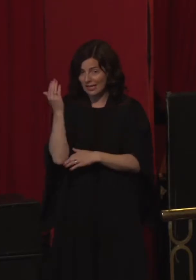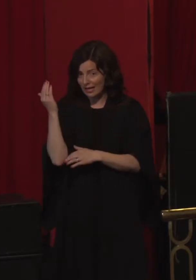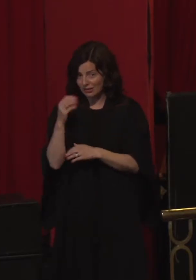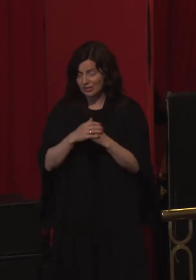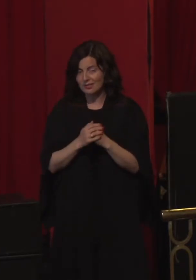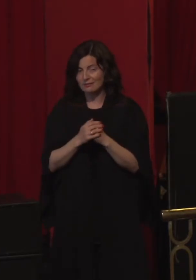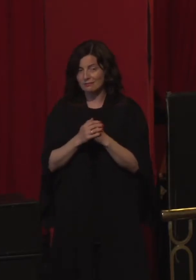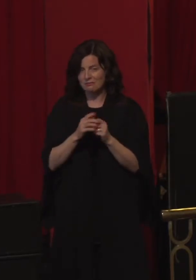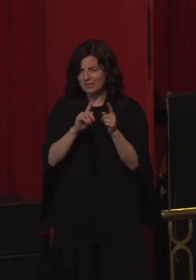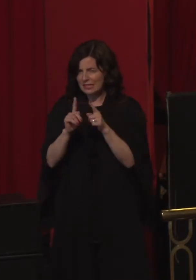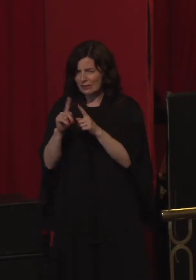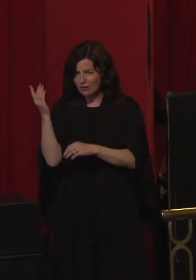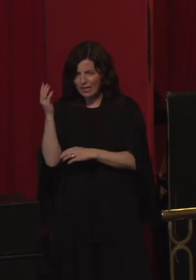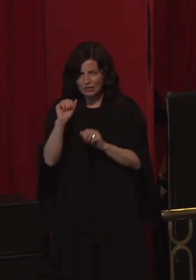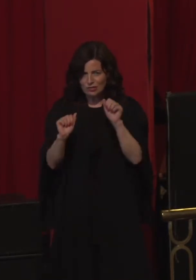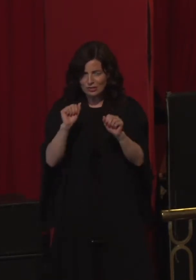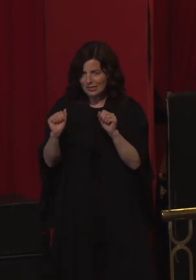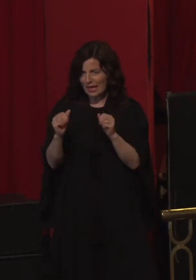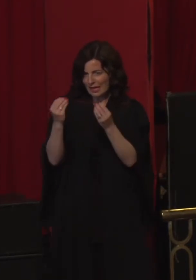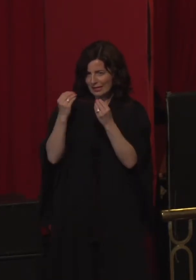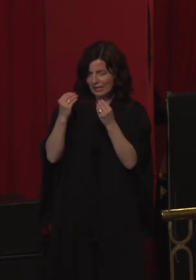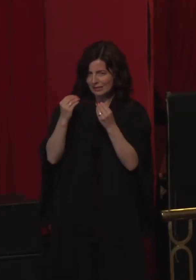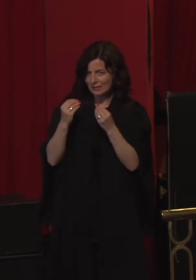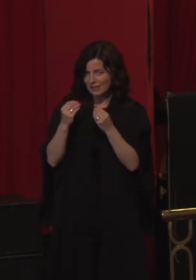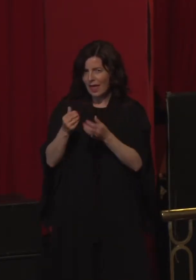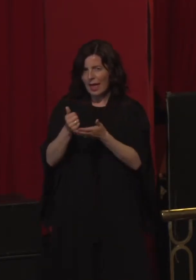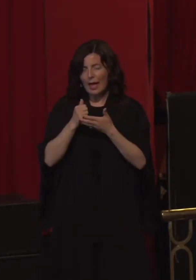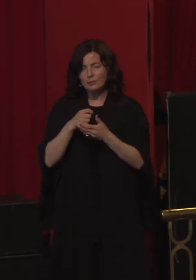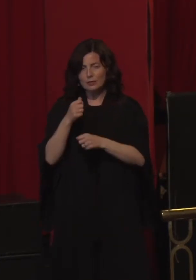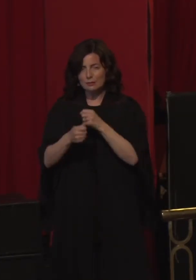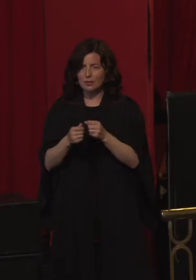and John's design experience have all contributed to us becoming great professionals in our field.